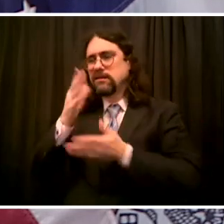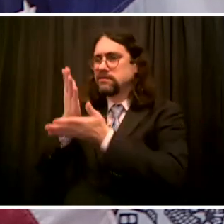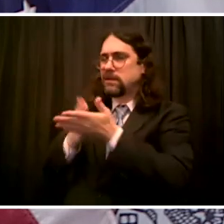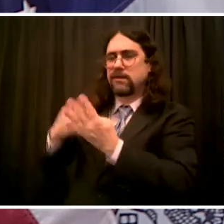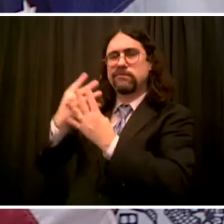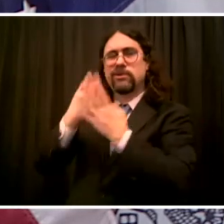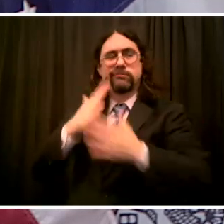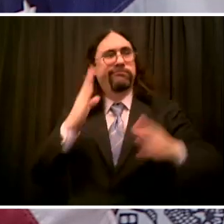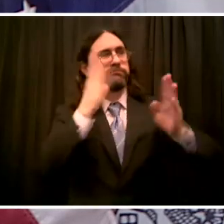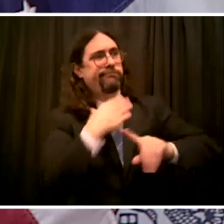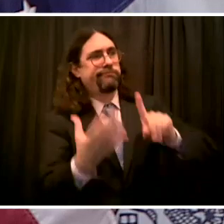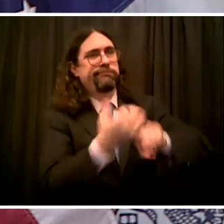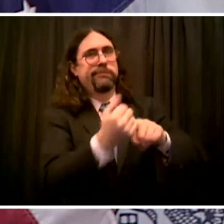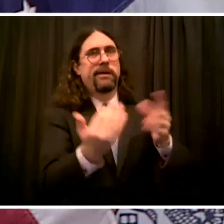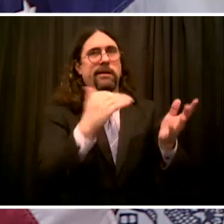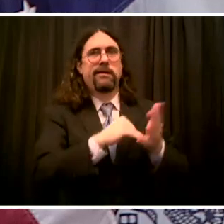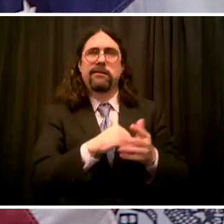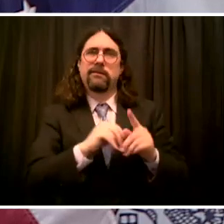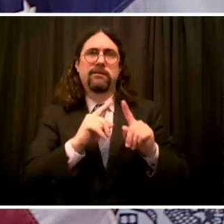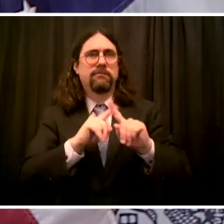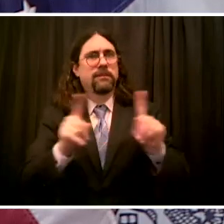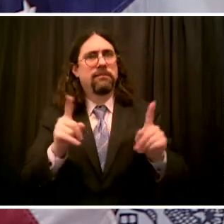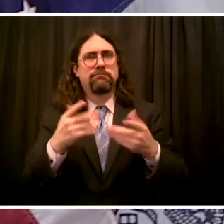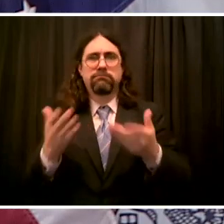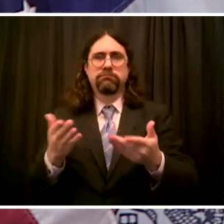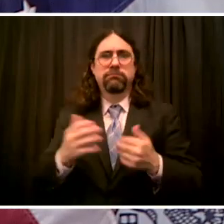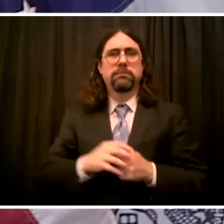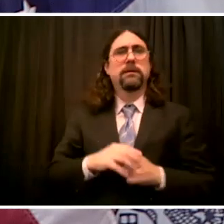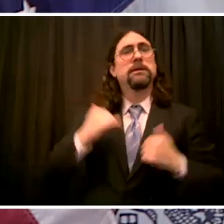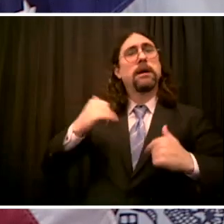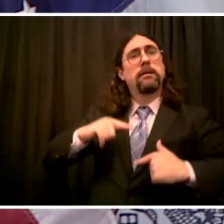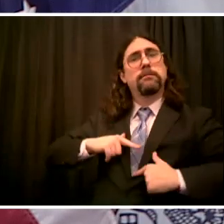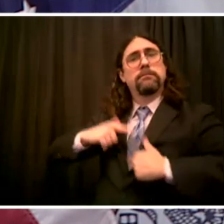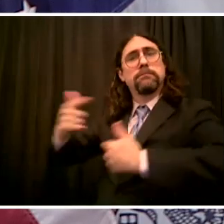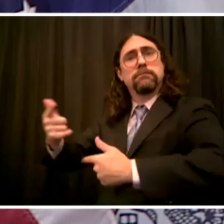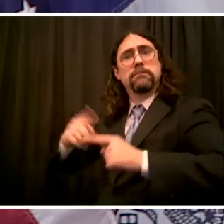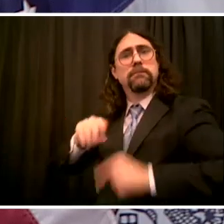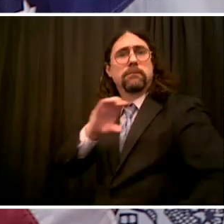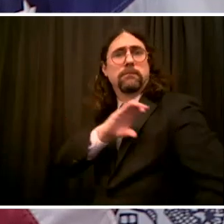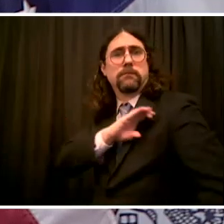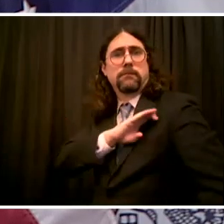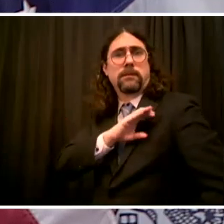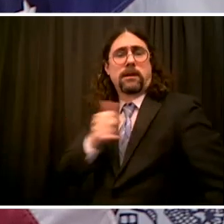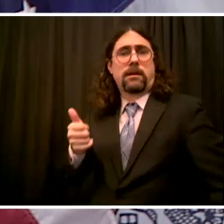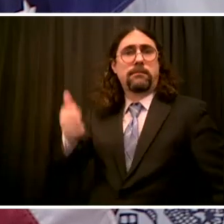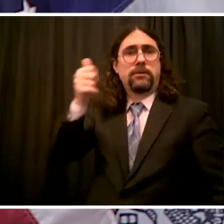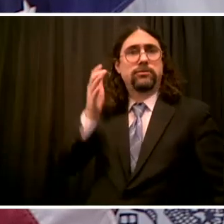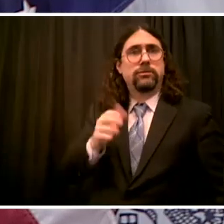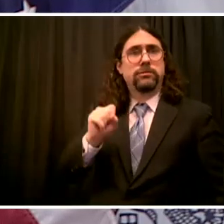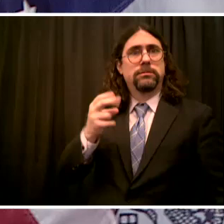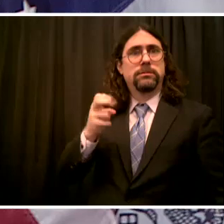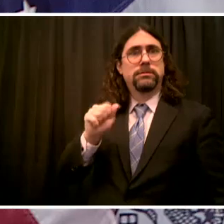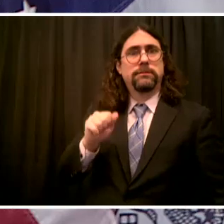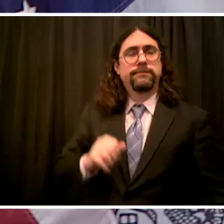THE MERCY THEY WERE SHOWN. WITH THAT, I'LL TURN TO THE COMMISSNEIOR . HEY, JULIA, HOW ARE YOU? THANK YOU FOR THE